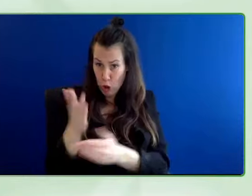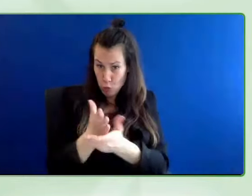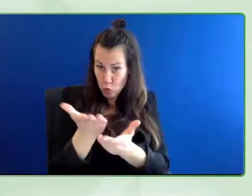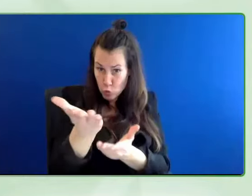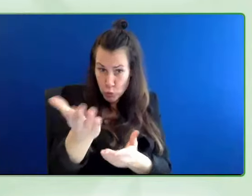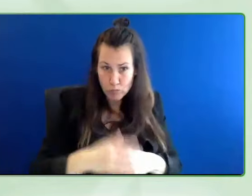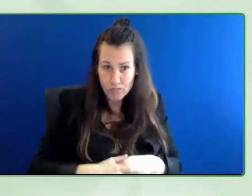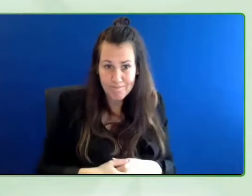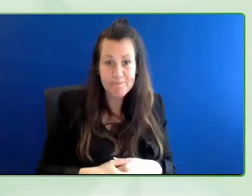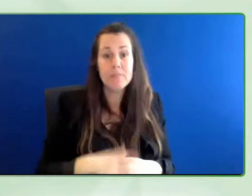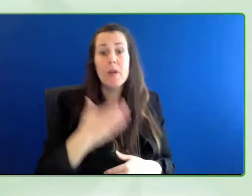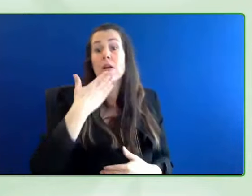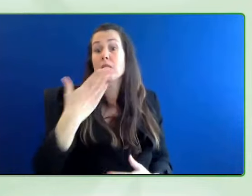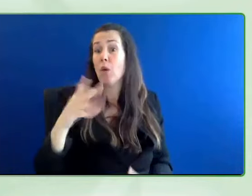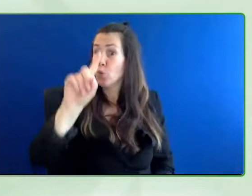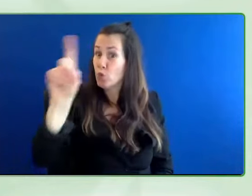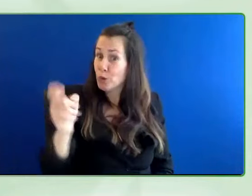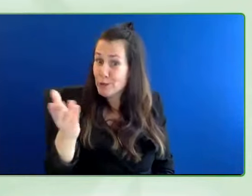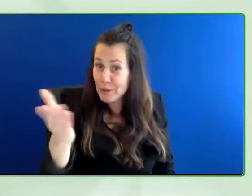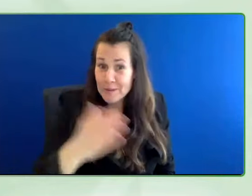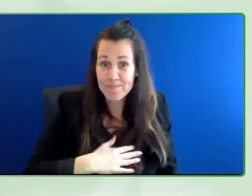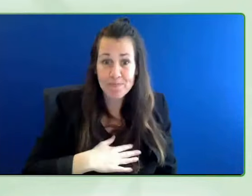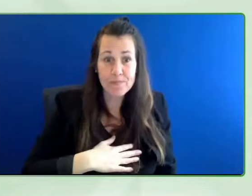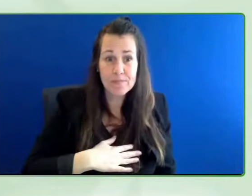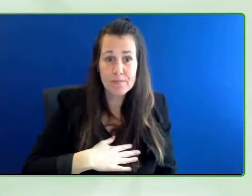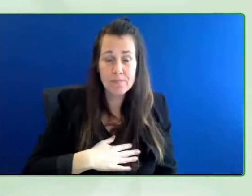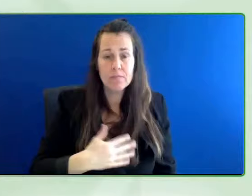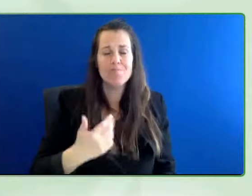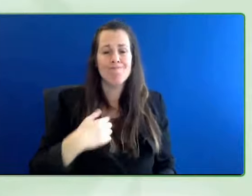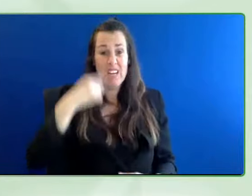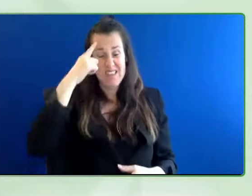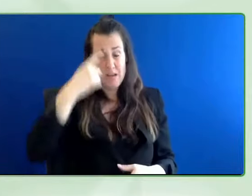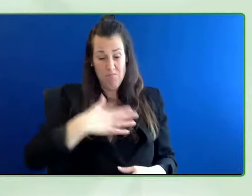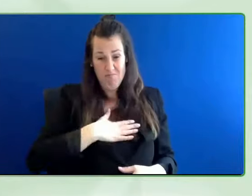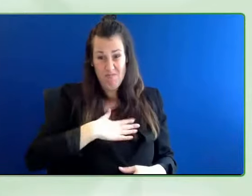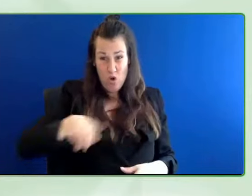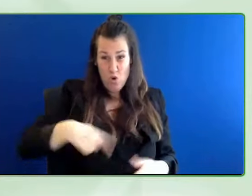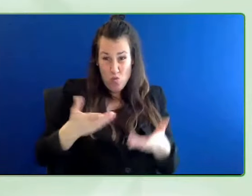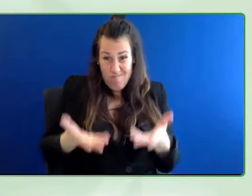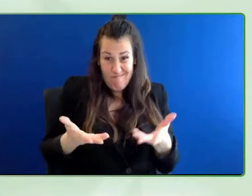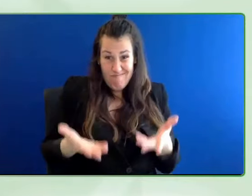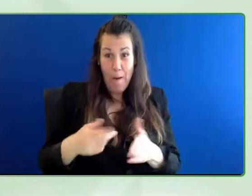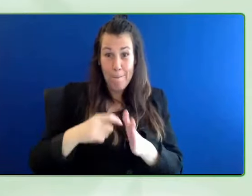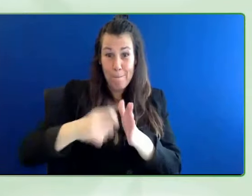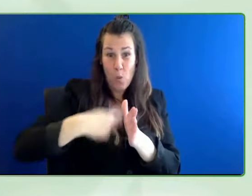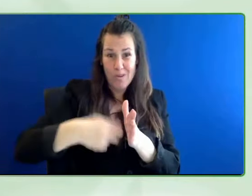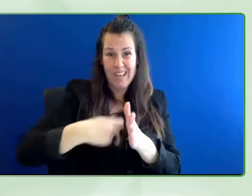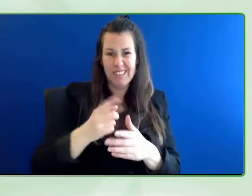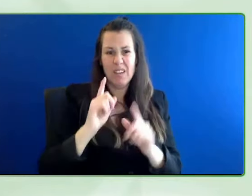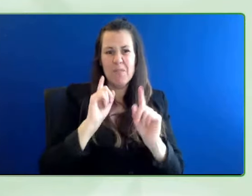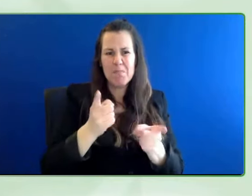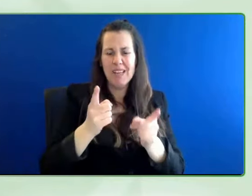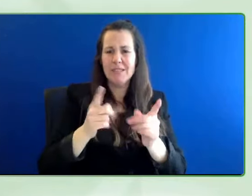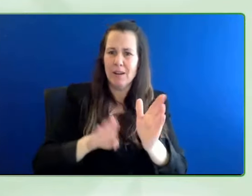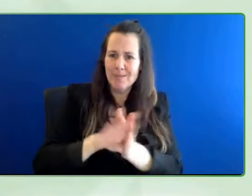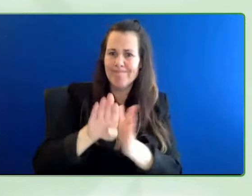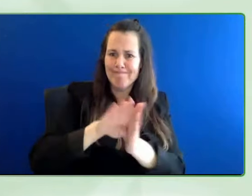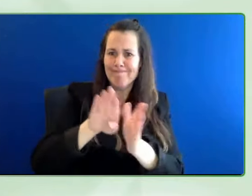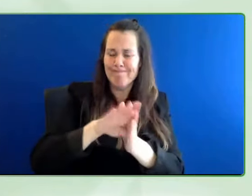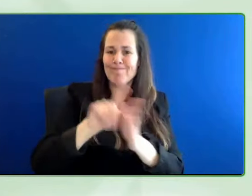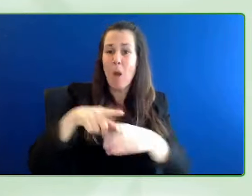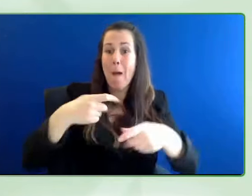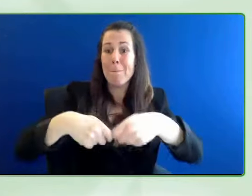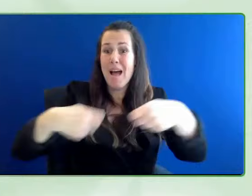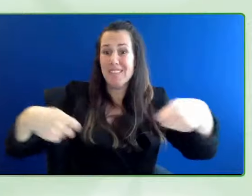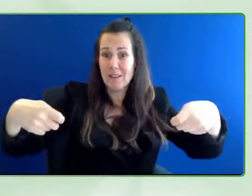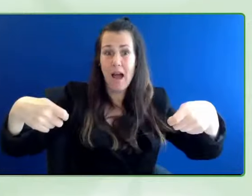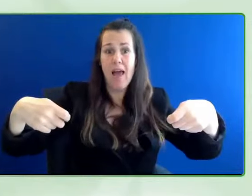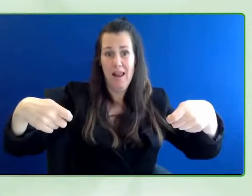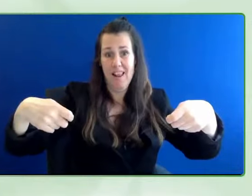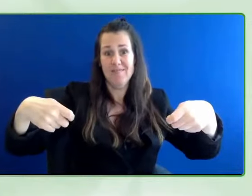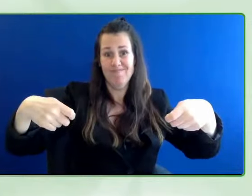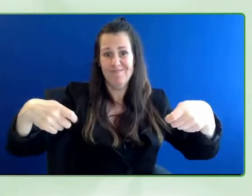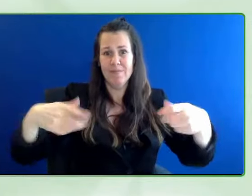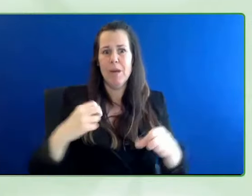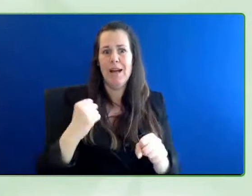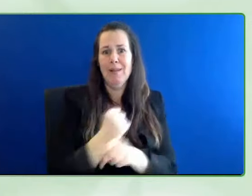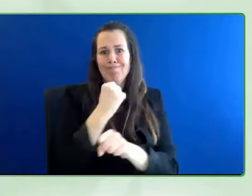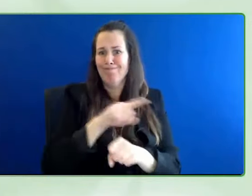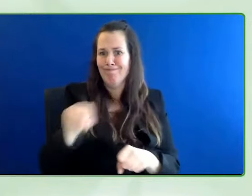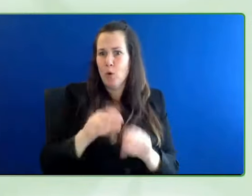the knowledge, and in terms of cost and the lack of human resource, we expect both on